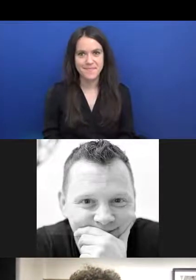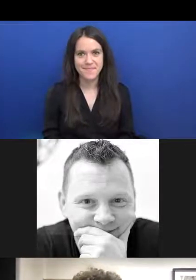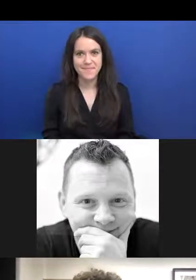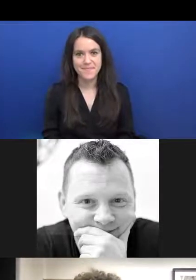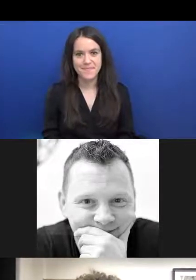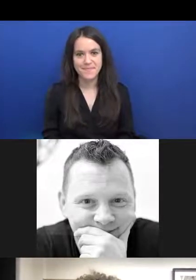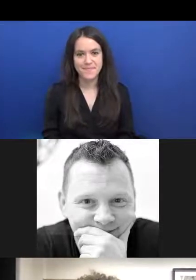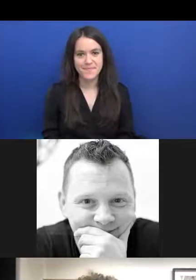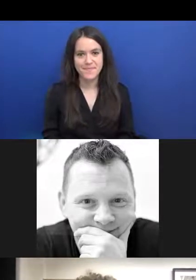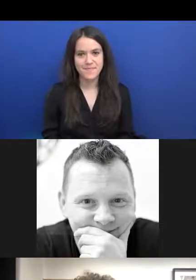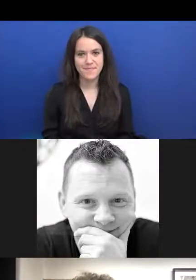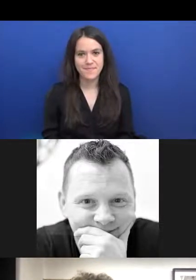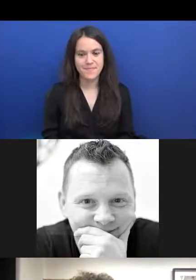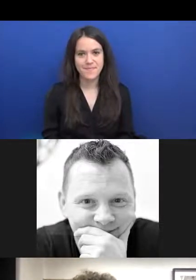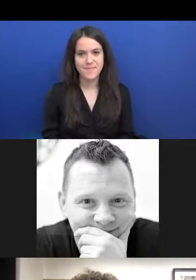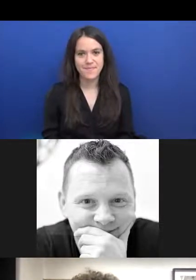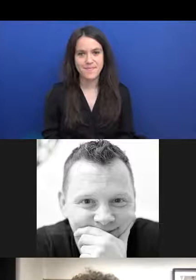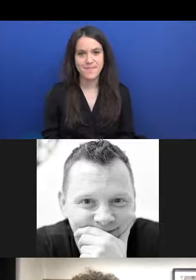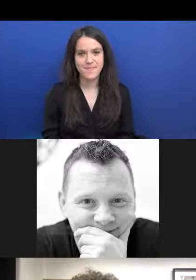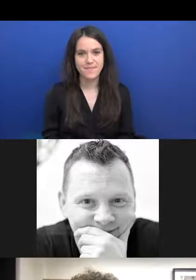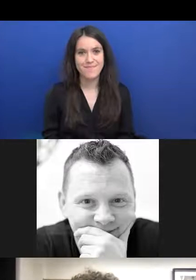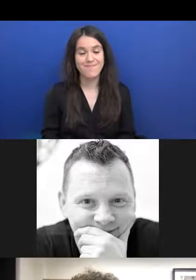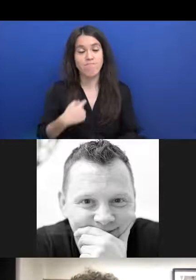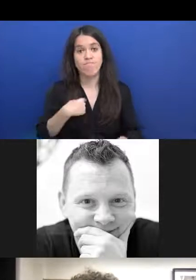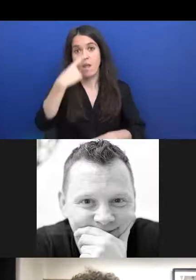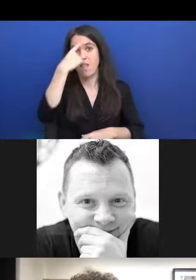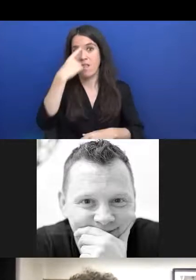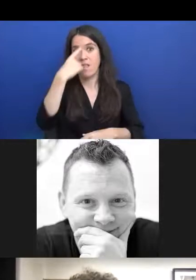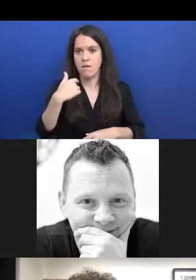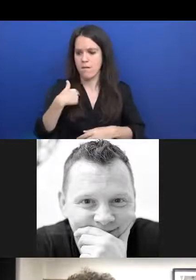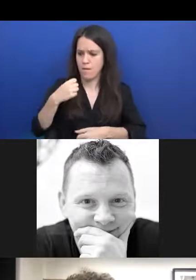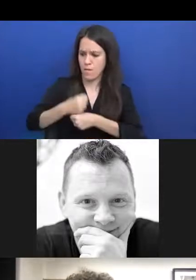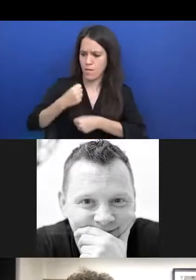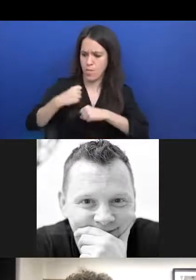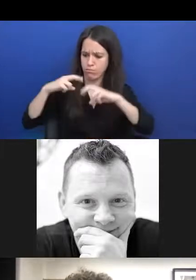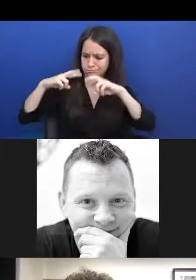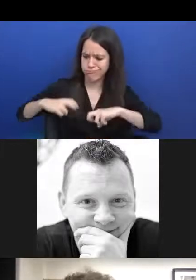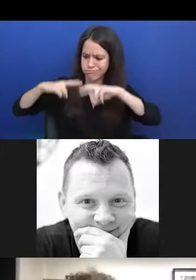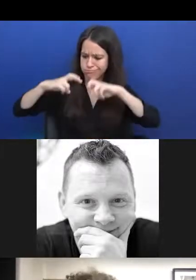so I feel like with my work it's it's going in a certain direction with these green blocks here